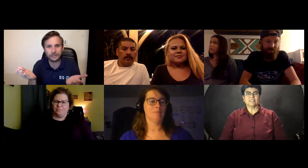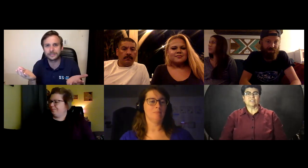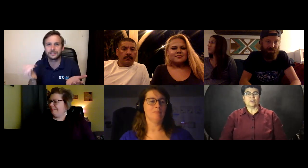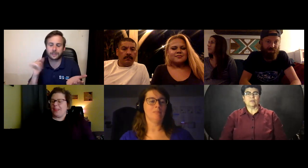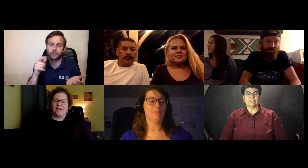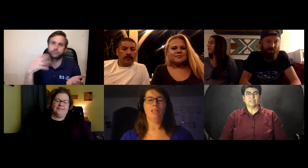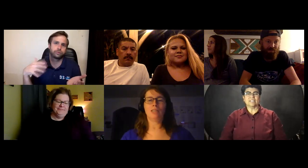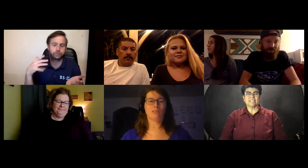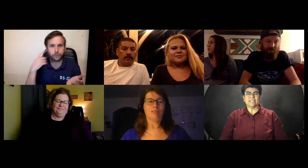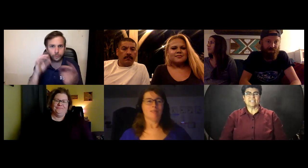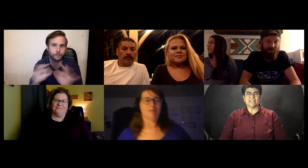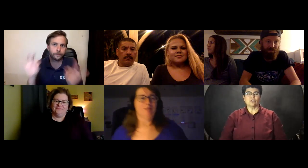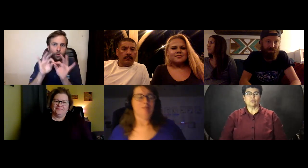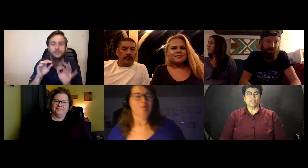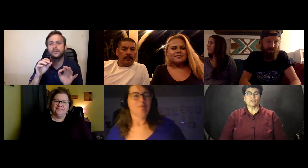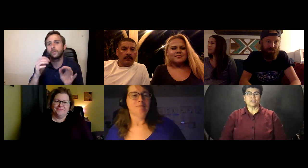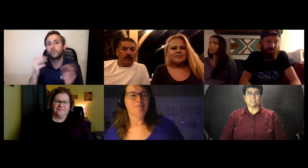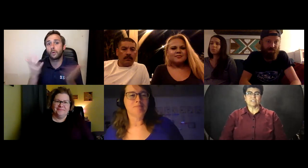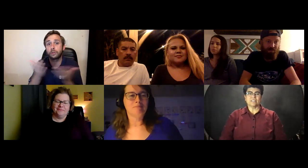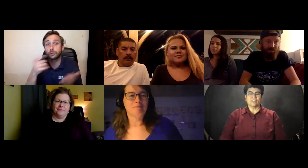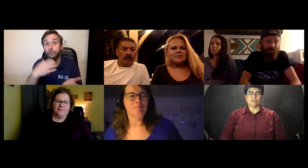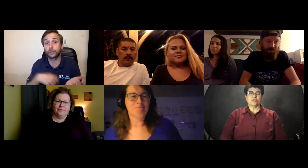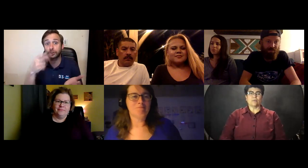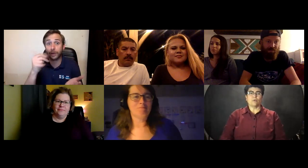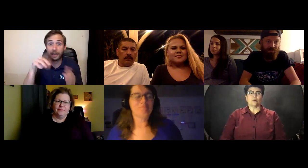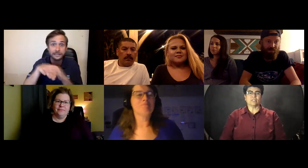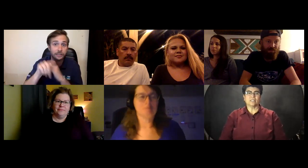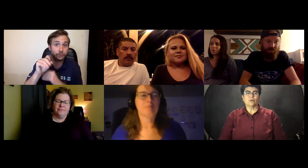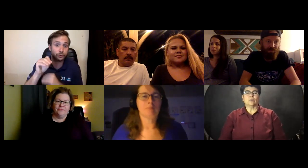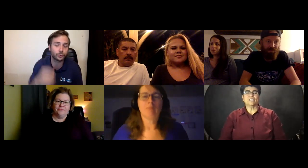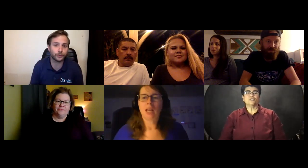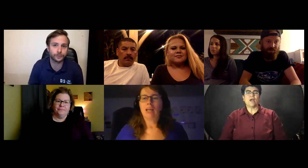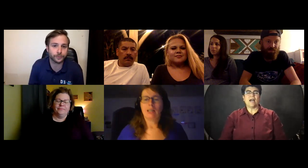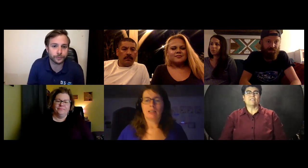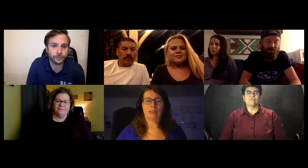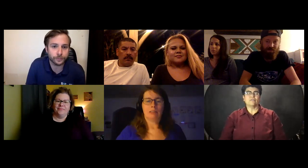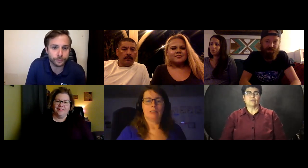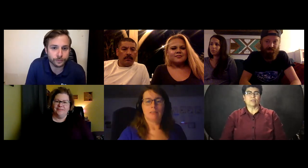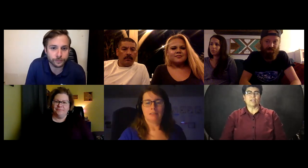you know the it's essential resources that are so